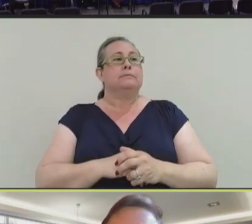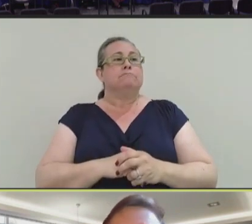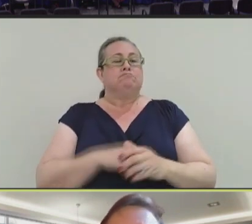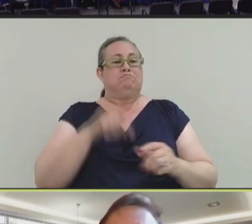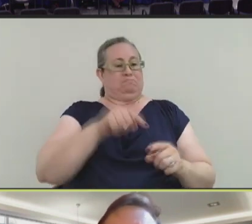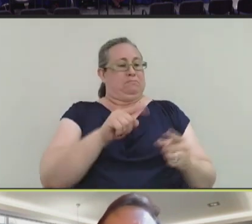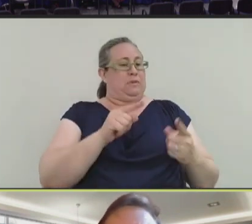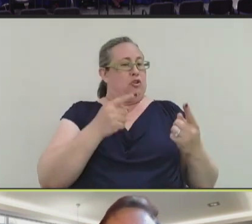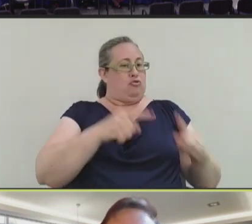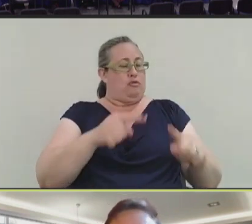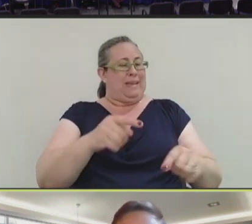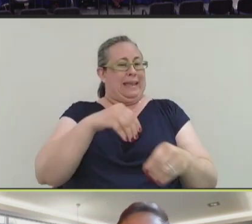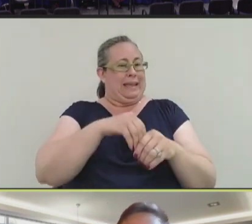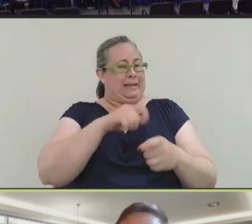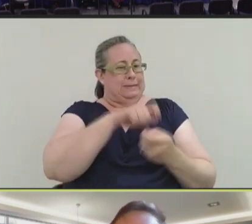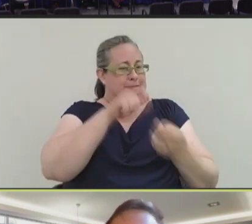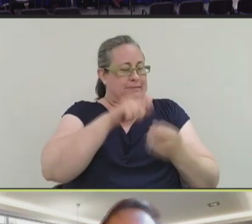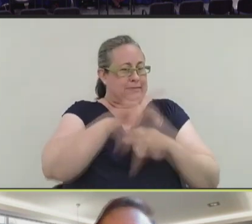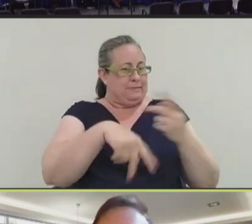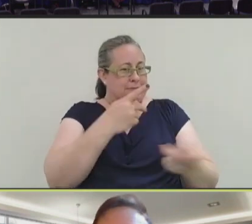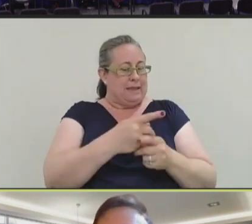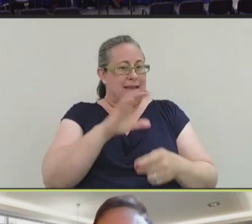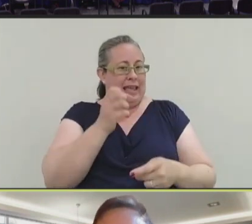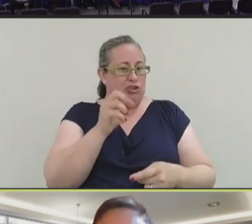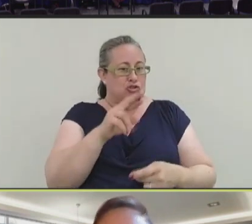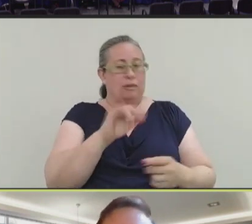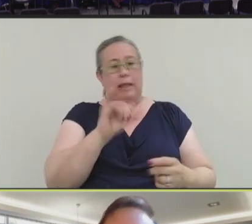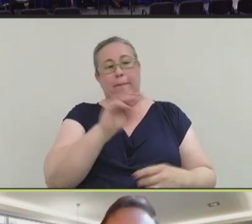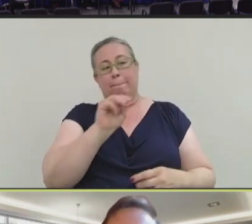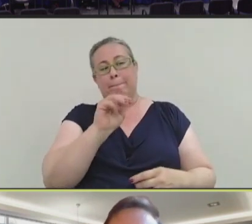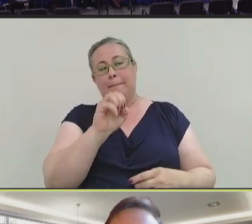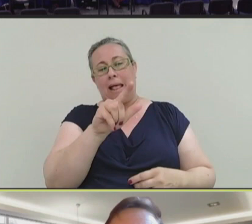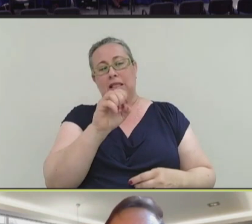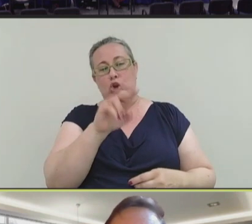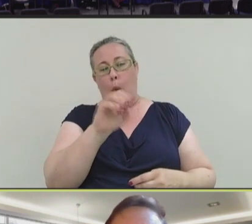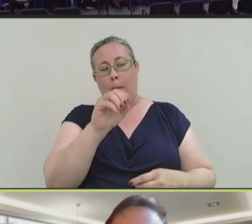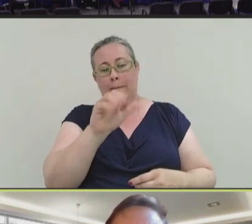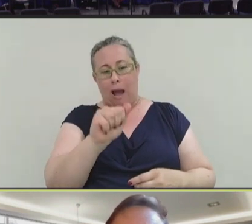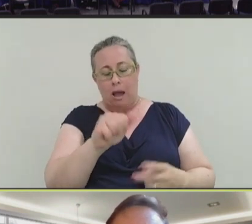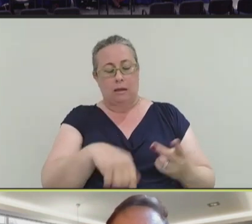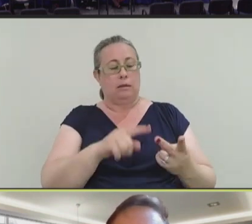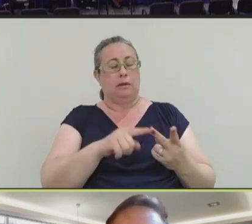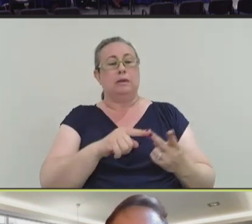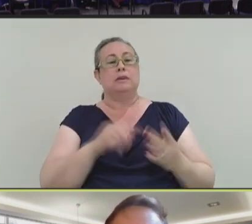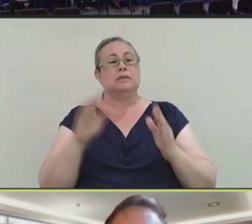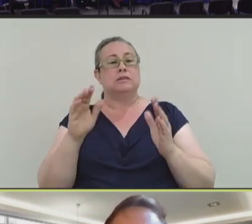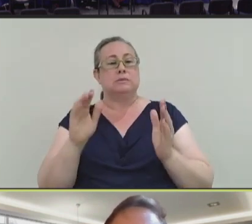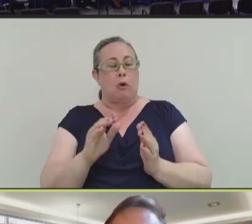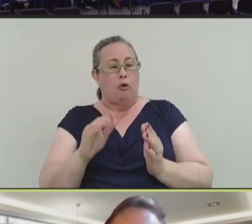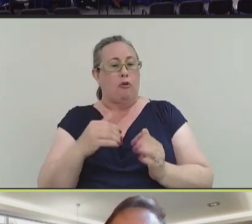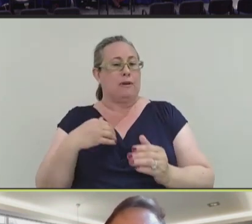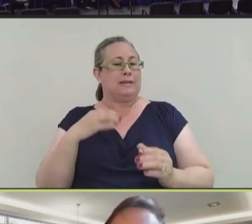certain select group of cancers such as melanoma, kidney cancer, non-small cell lung cancer. Now,